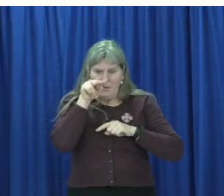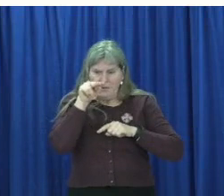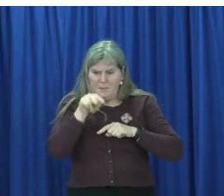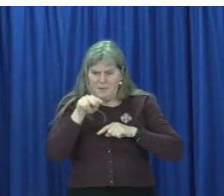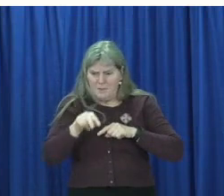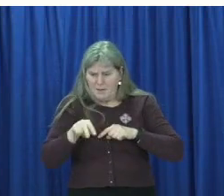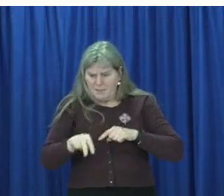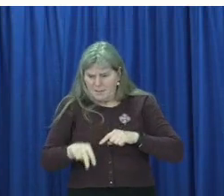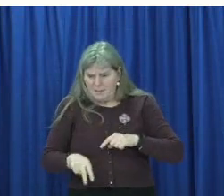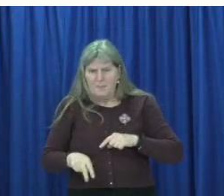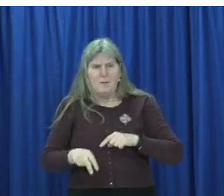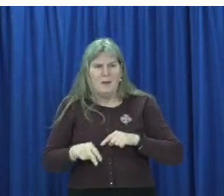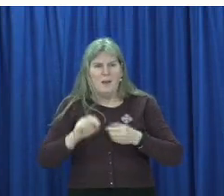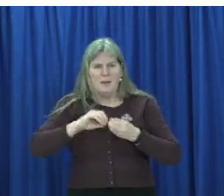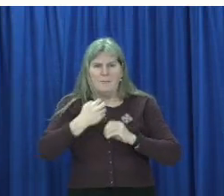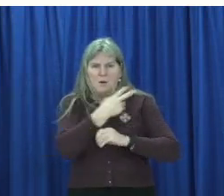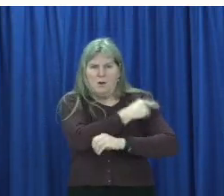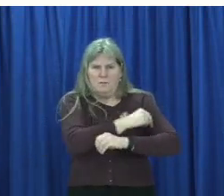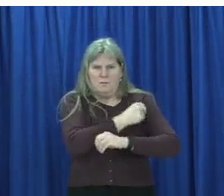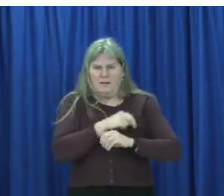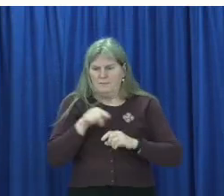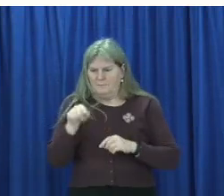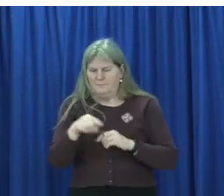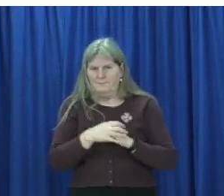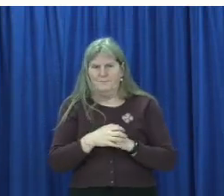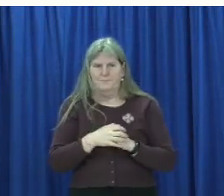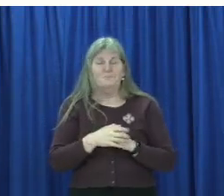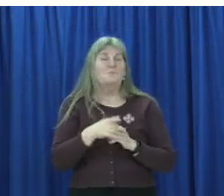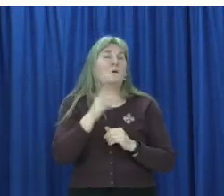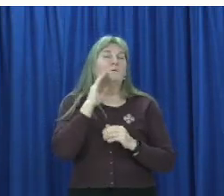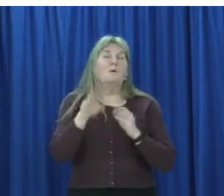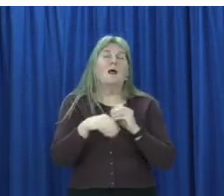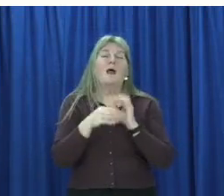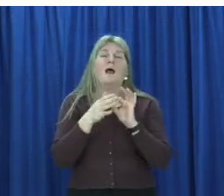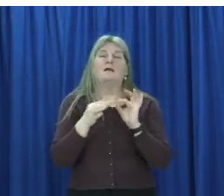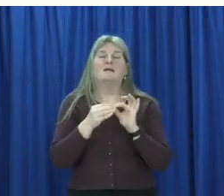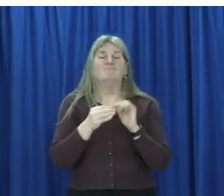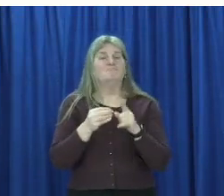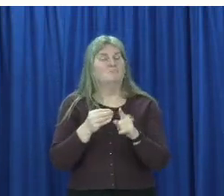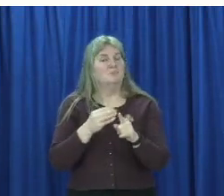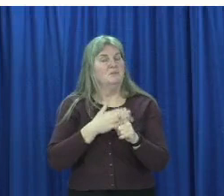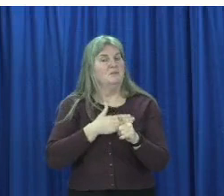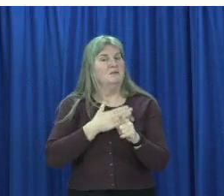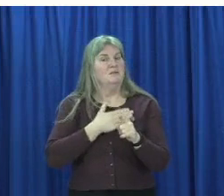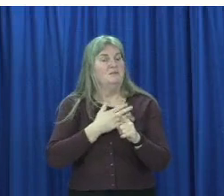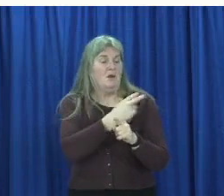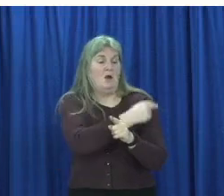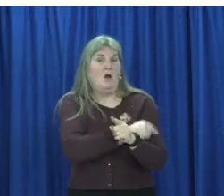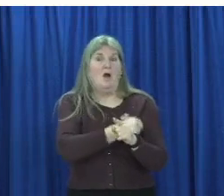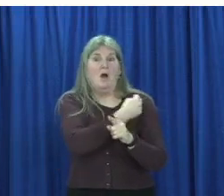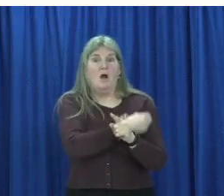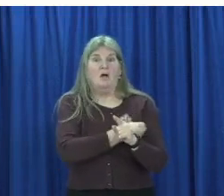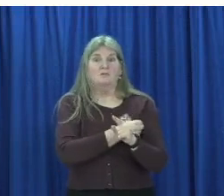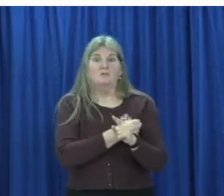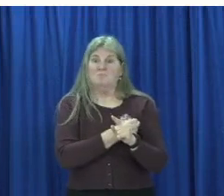with hospitalizations. I do want to comment that we are very pleased that hospitalizations have been low during this wave